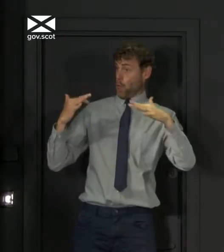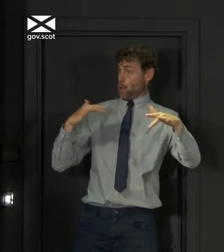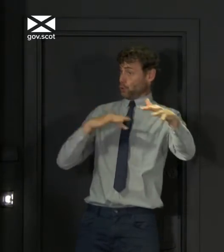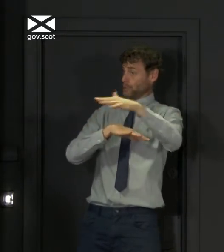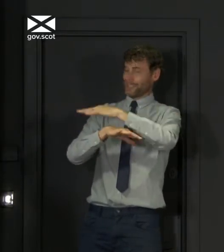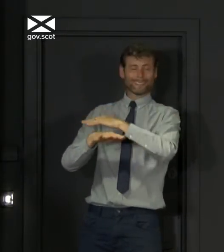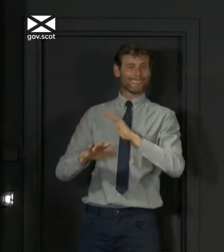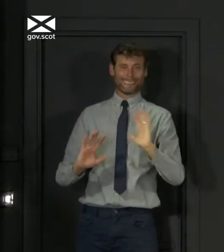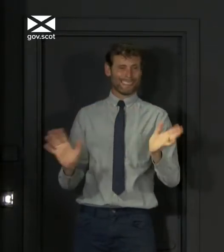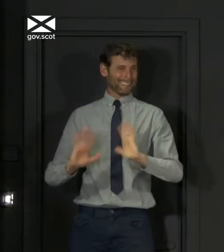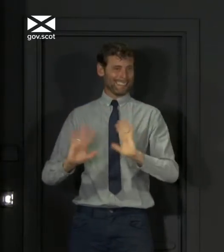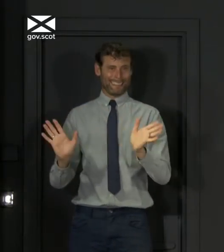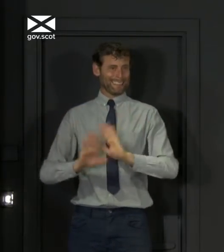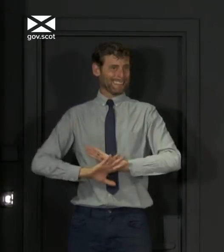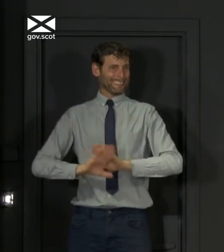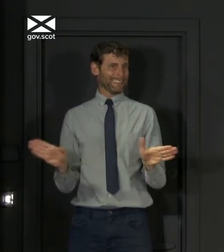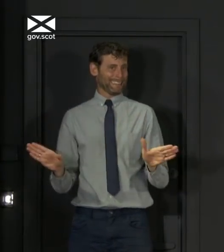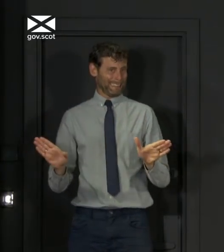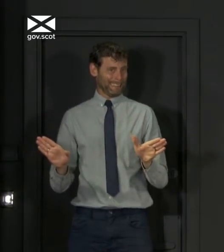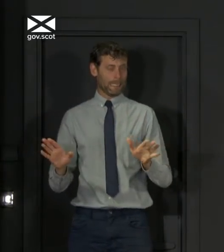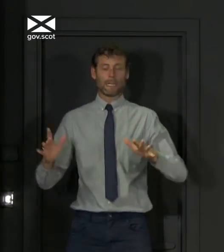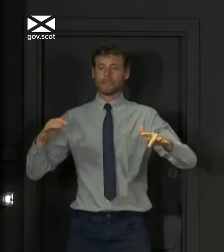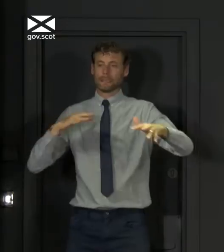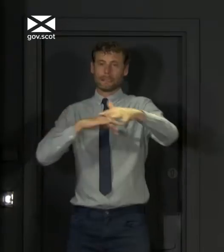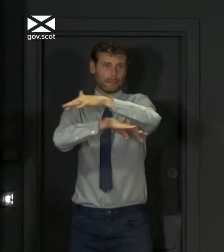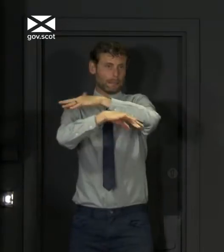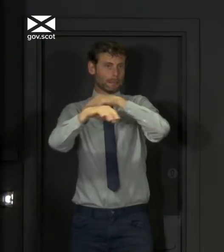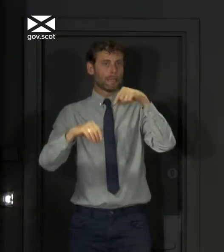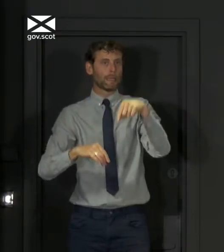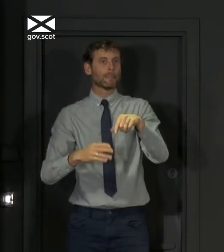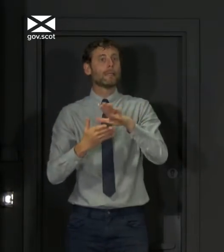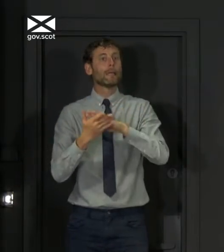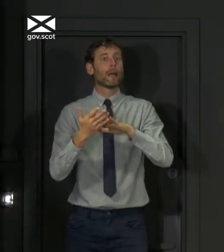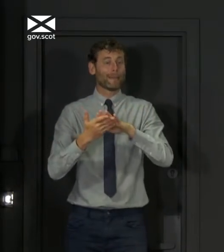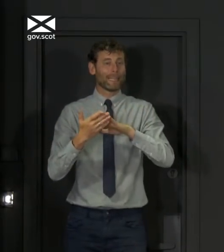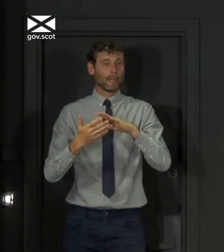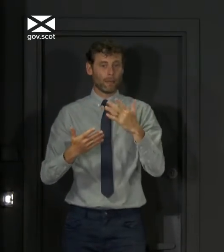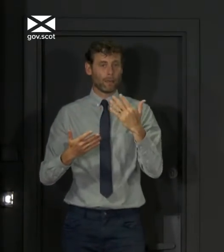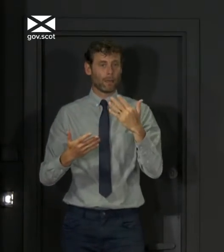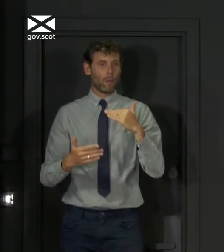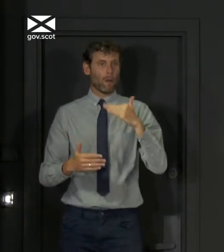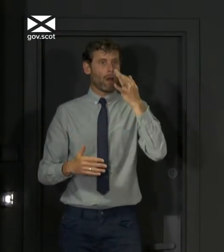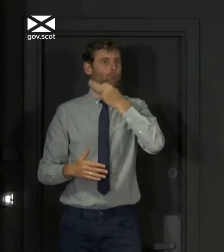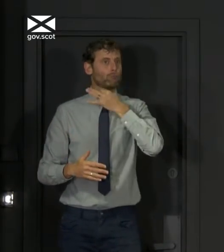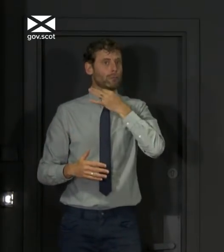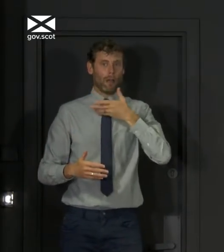When large crowds gather, it provides opportunities for the virus to spread. And this highly infectious